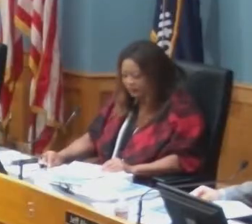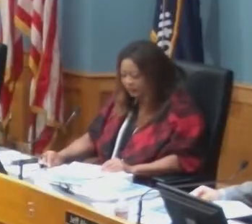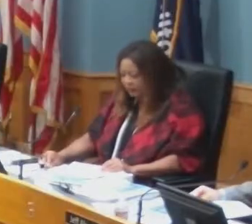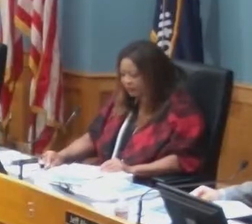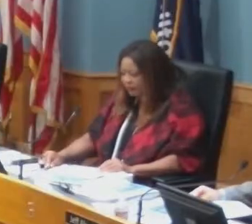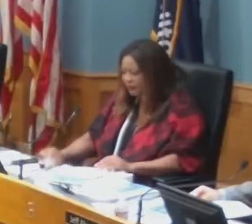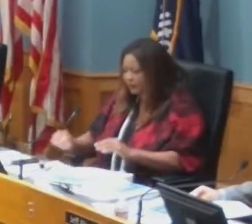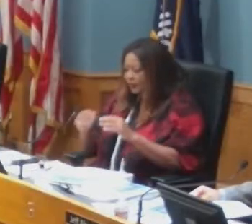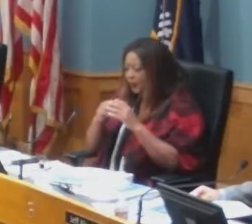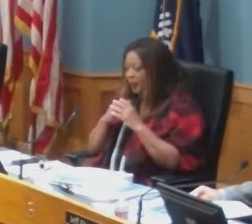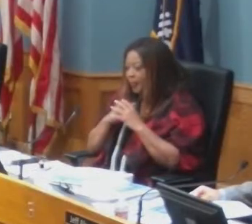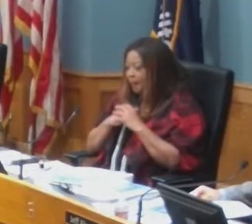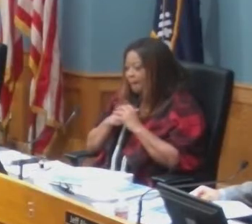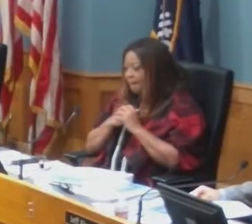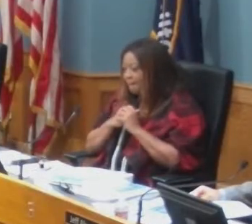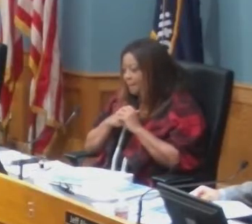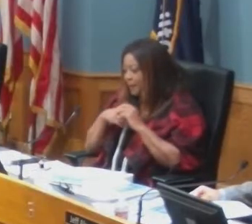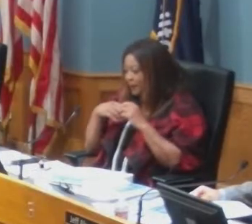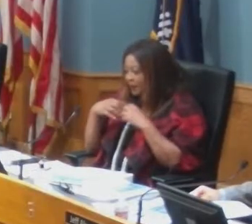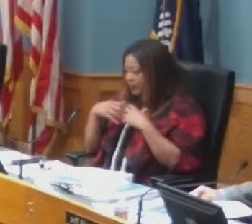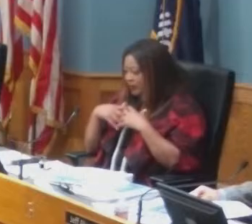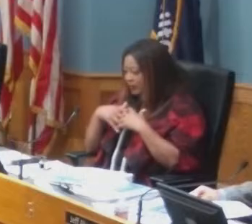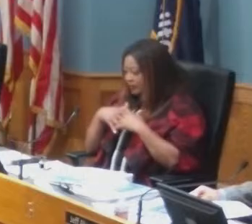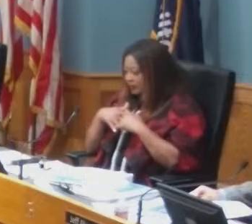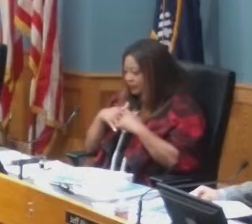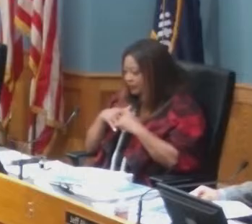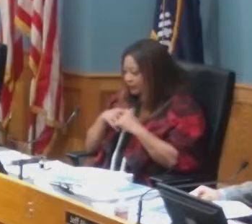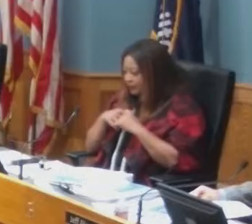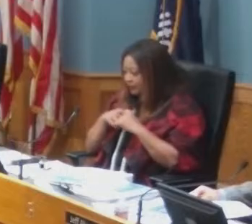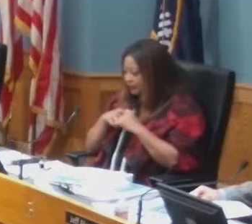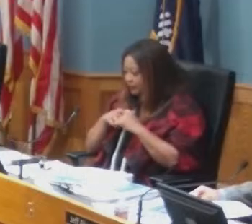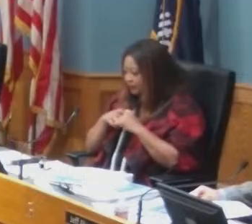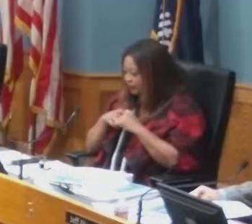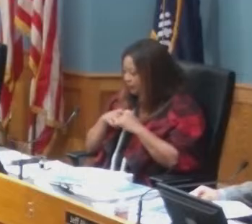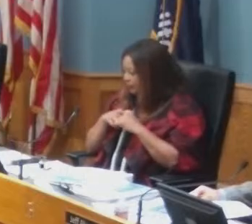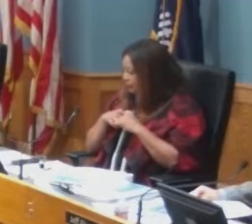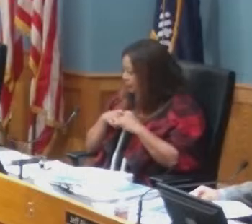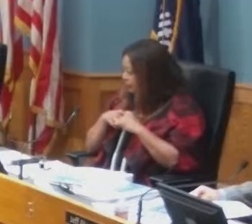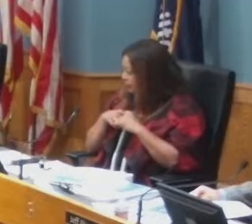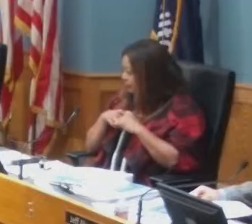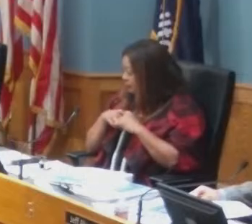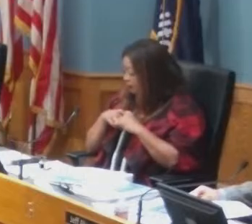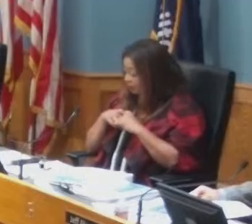on the budget on the agenda for this coming Thursday. so I believe it's there's a portion